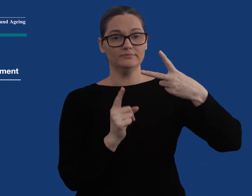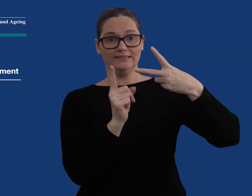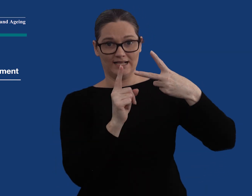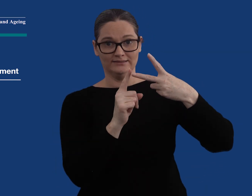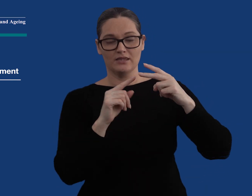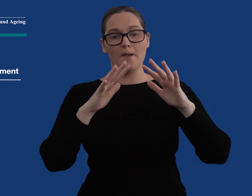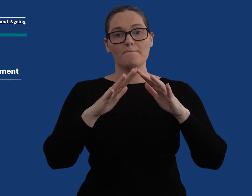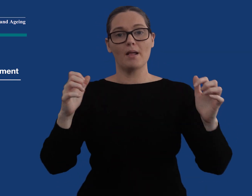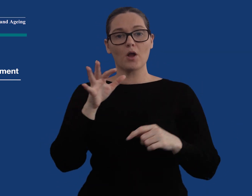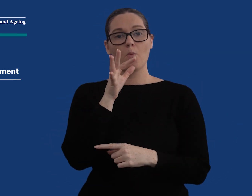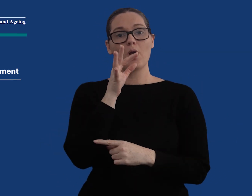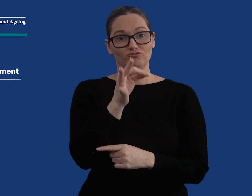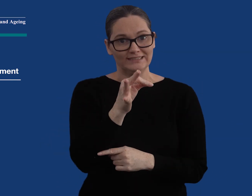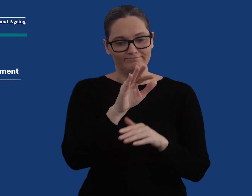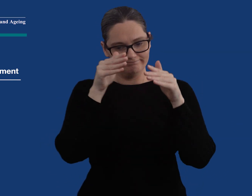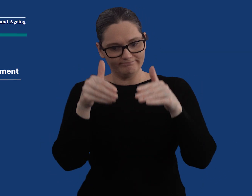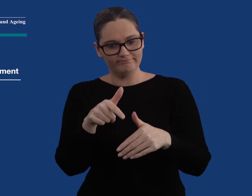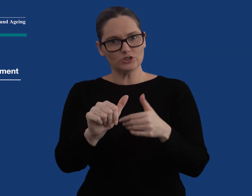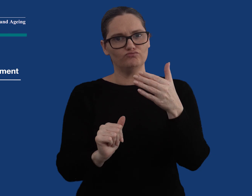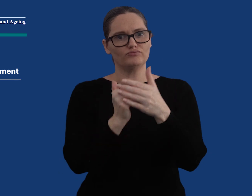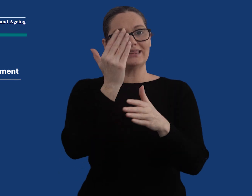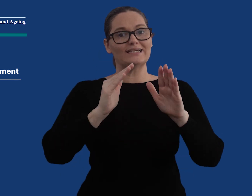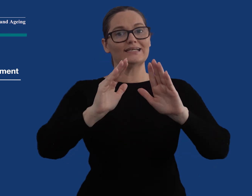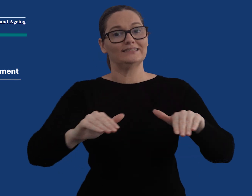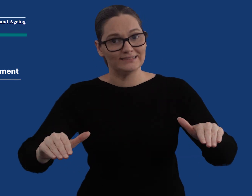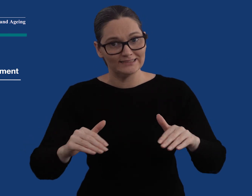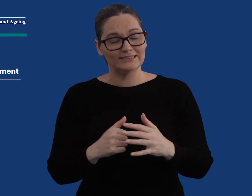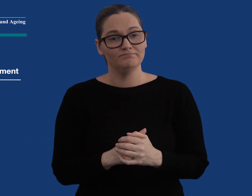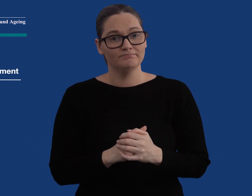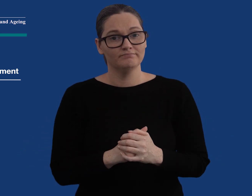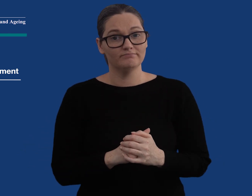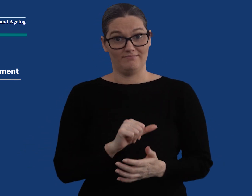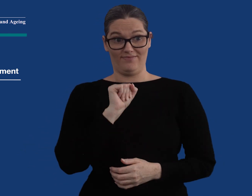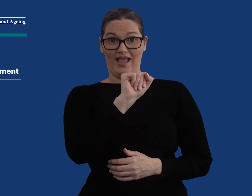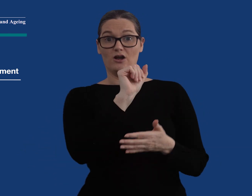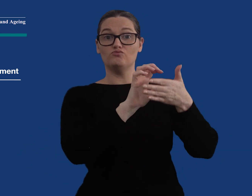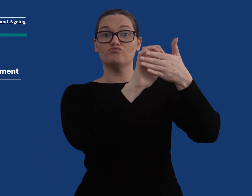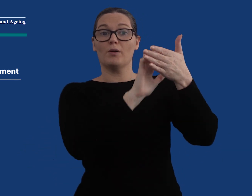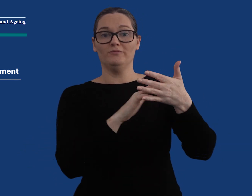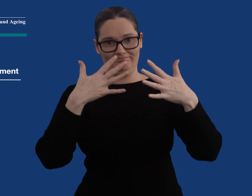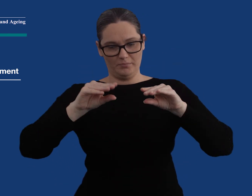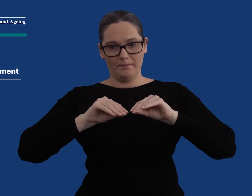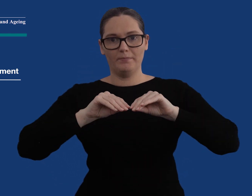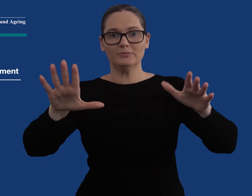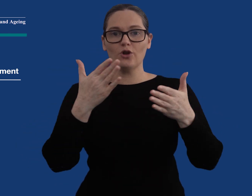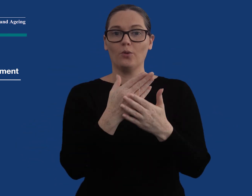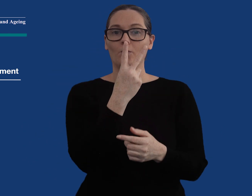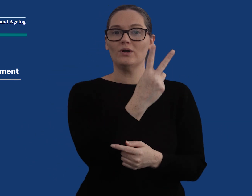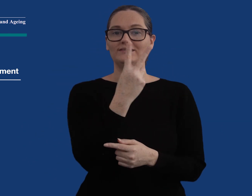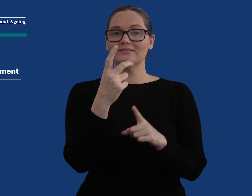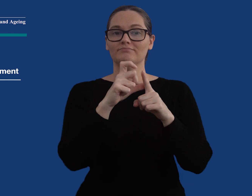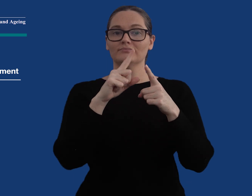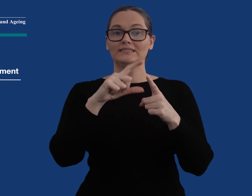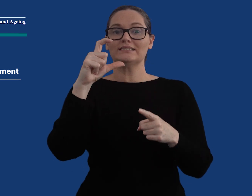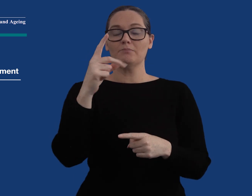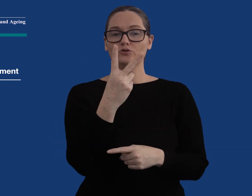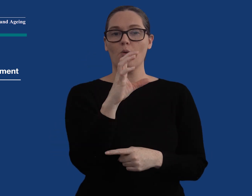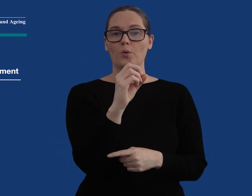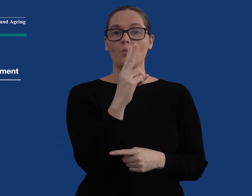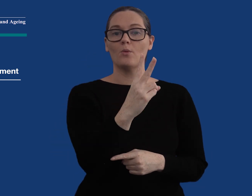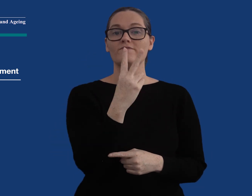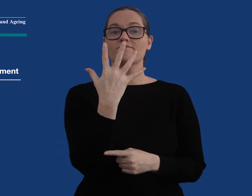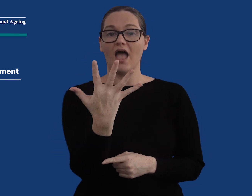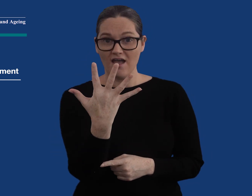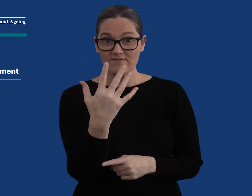• The Parliamentary Inquiry Report into Thriving Kids, was published on 22 December 2025.